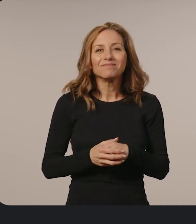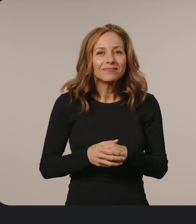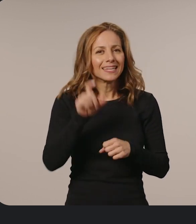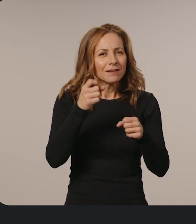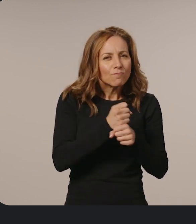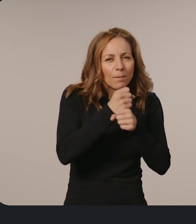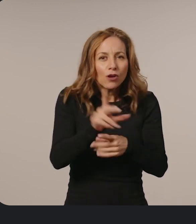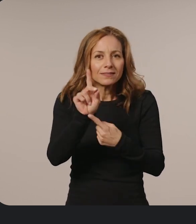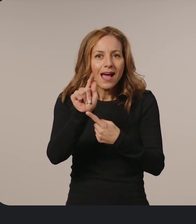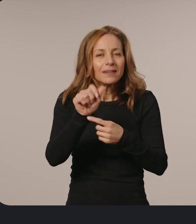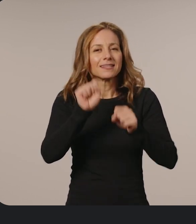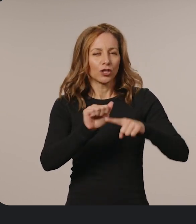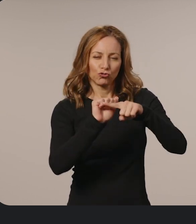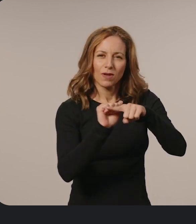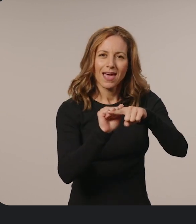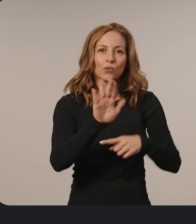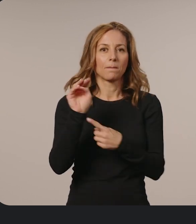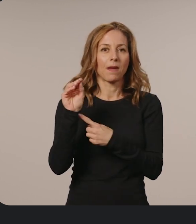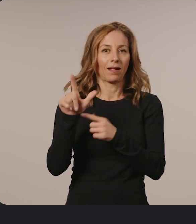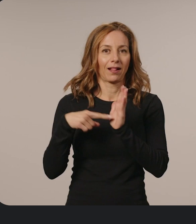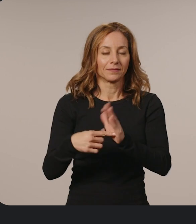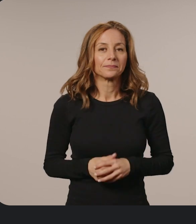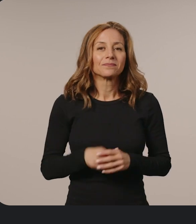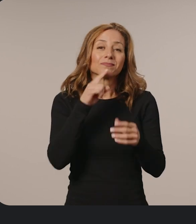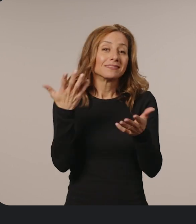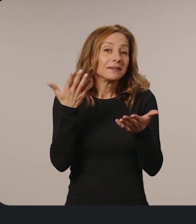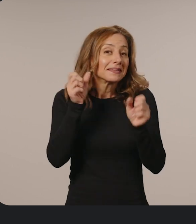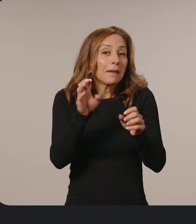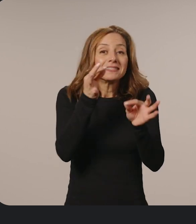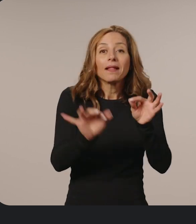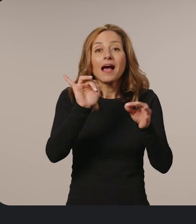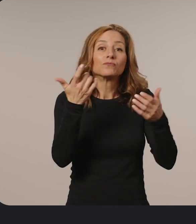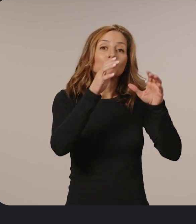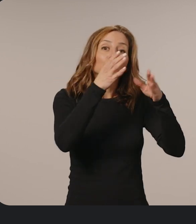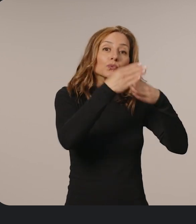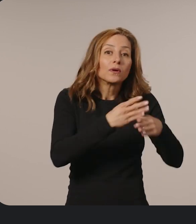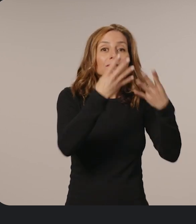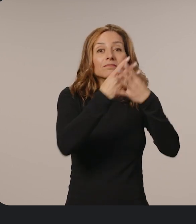You'll need to prepare your data to be able to train your model. This can be as simple as sorting, slicing, and shuffling